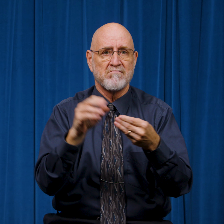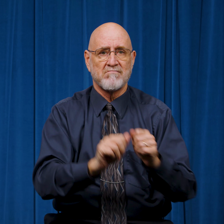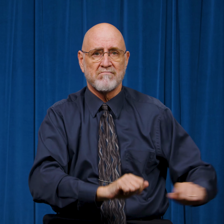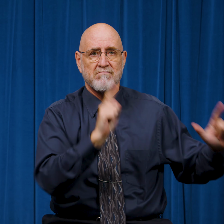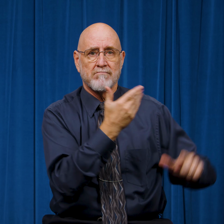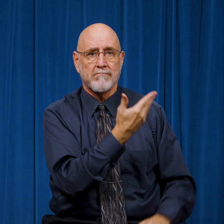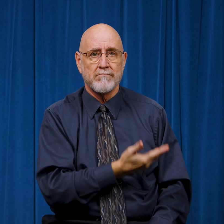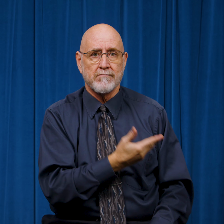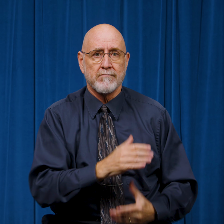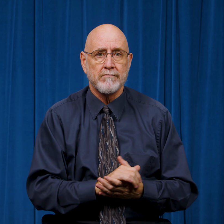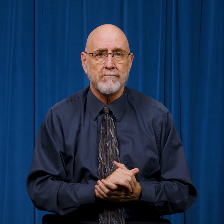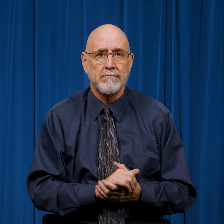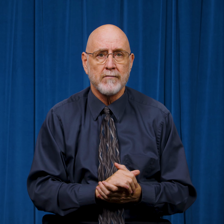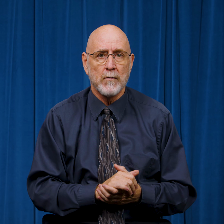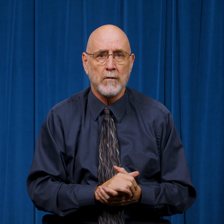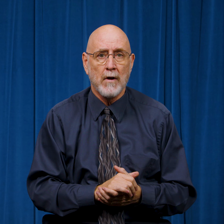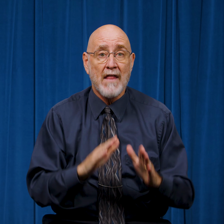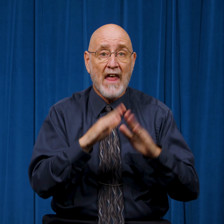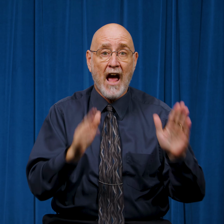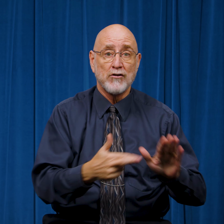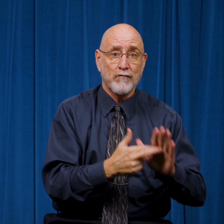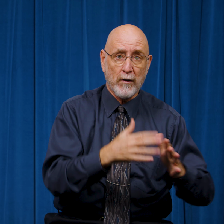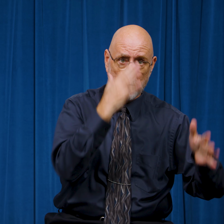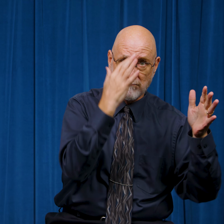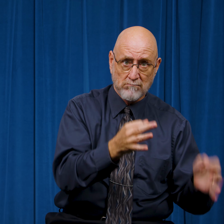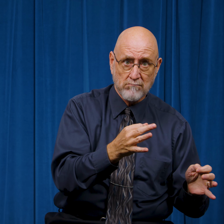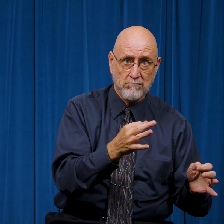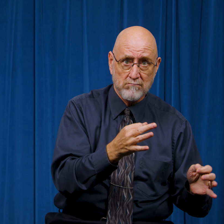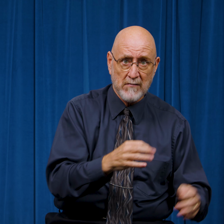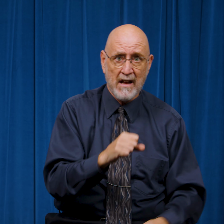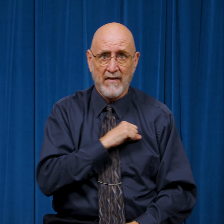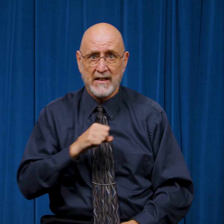"Resolved by the House of Representatives (the Senate concurring),